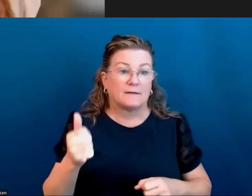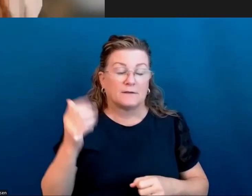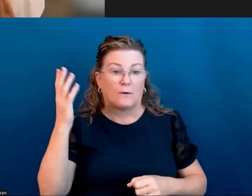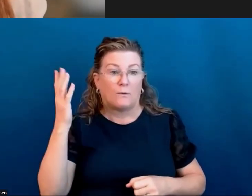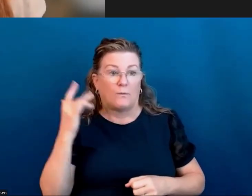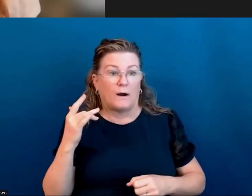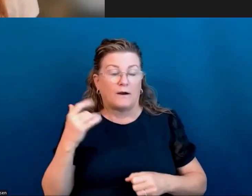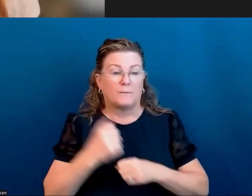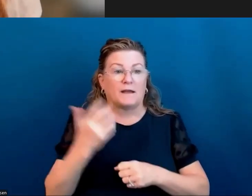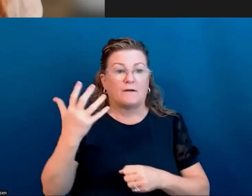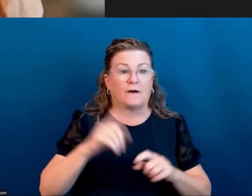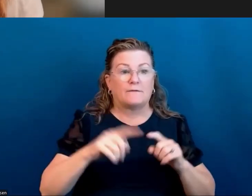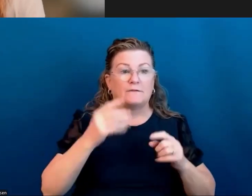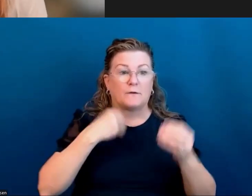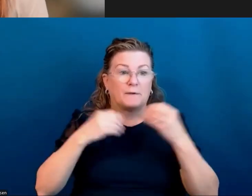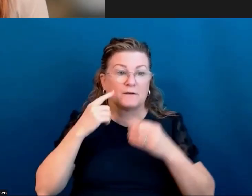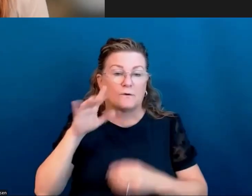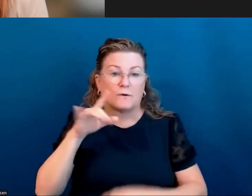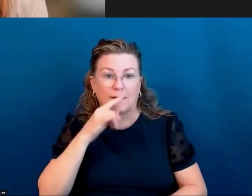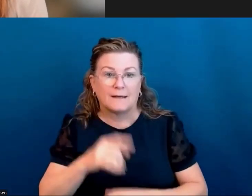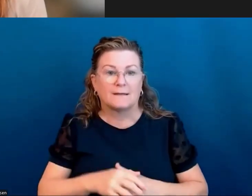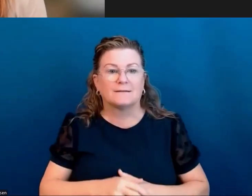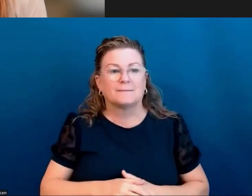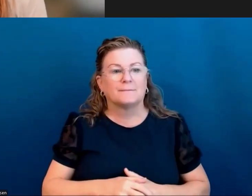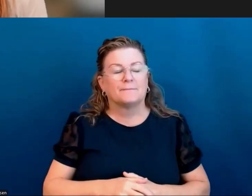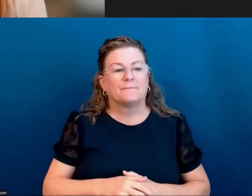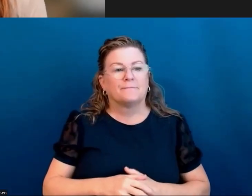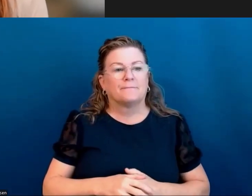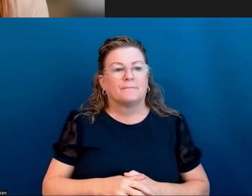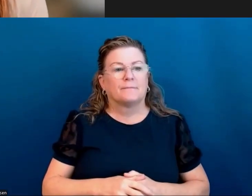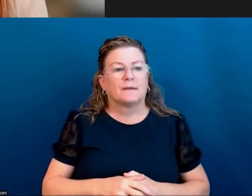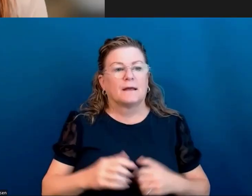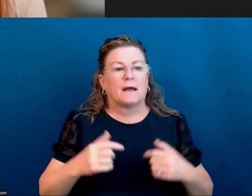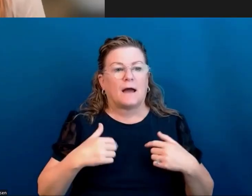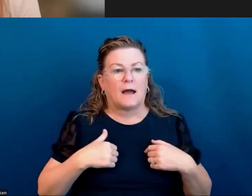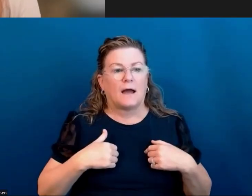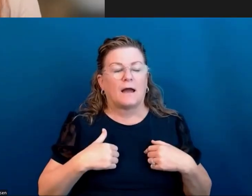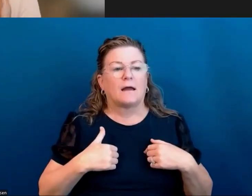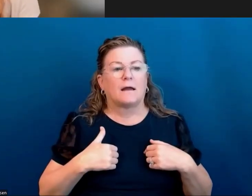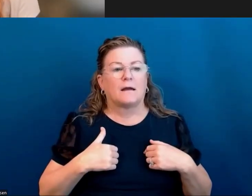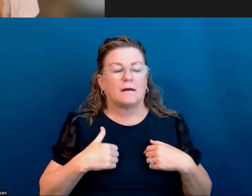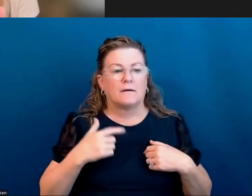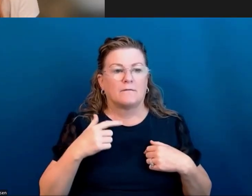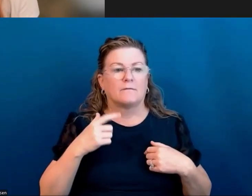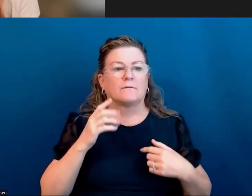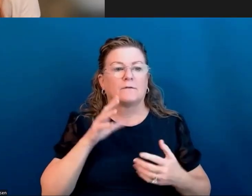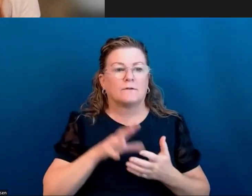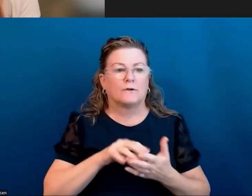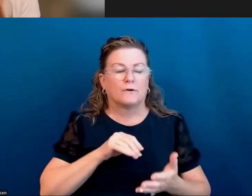different meals for your kids? And I found Karen Purvis always